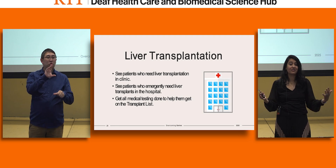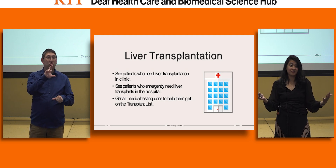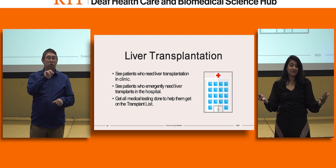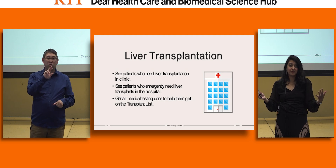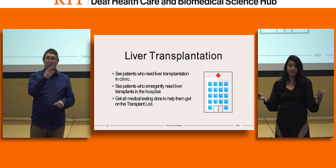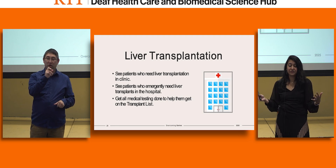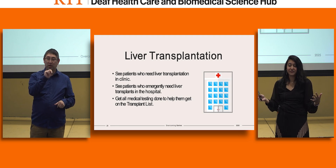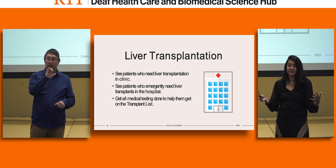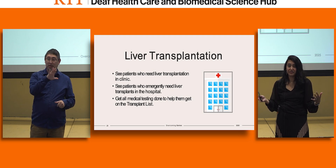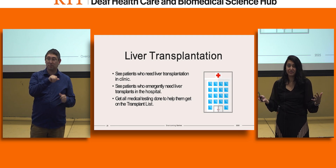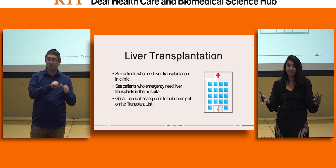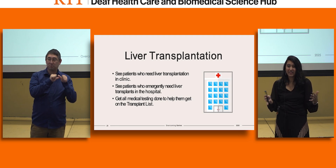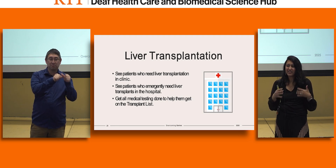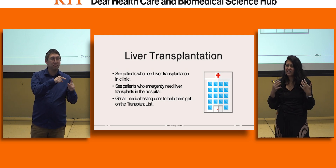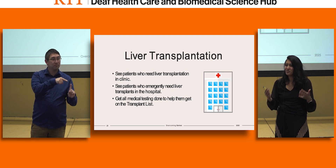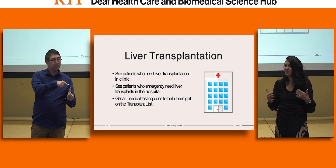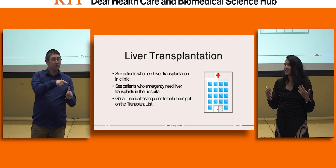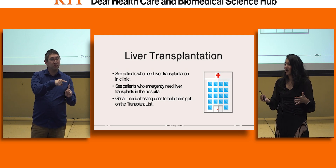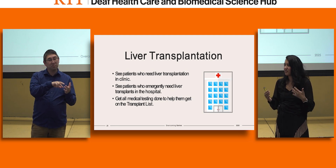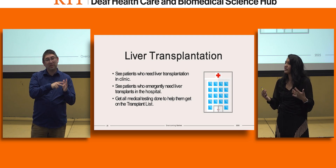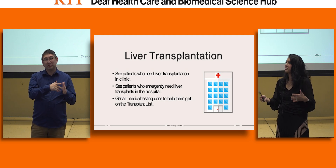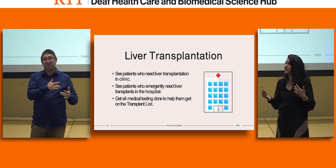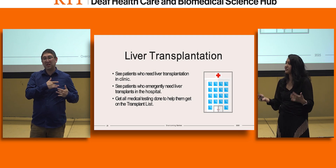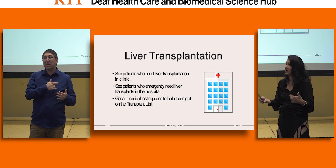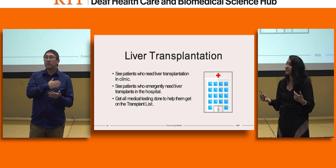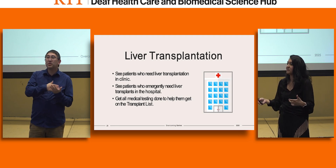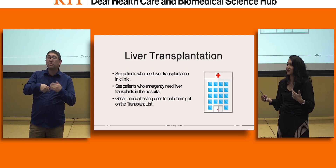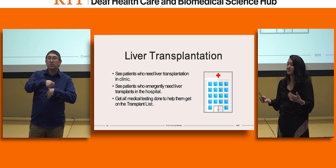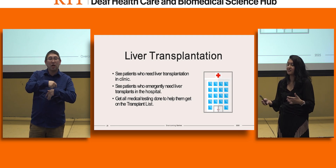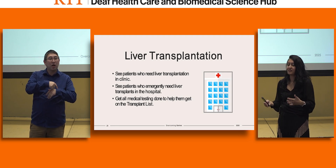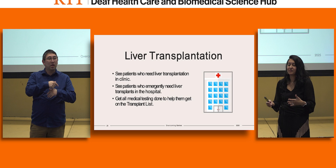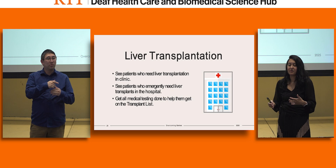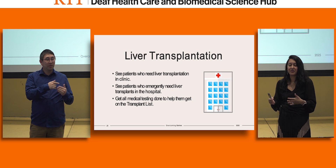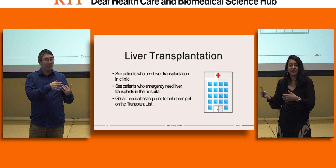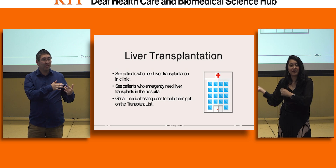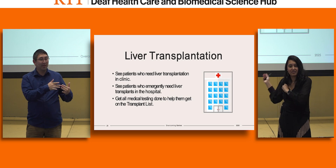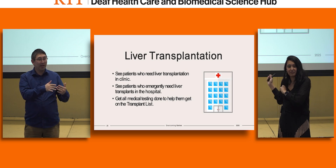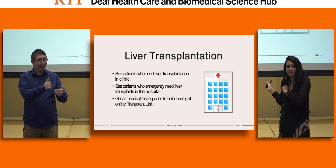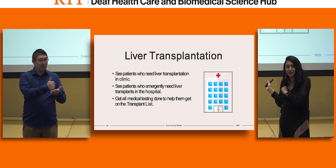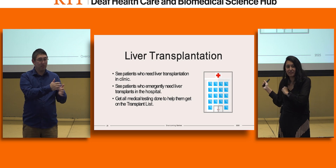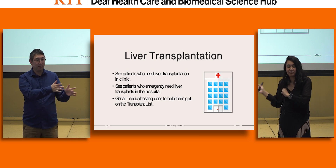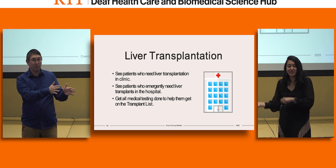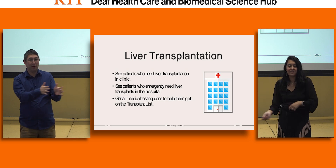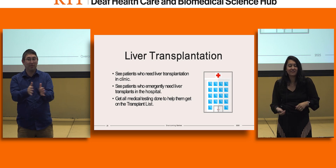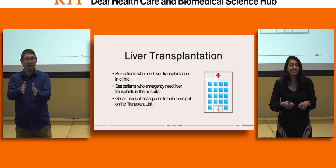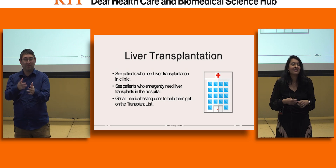of liver failure, and then I usually have a little bit of time to get things going and get them to this place.